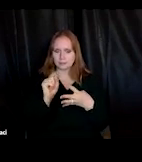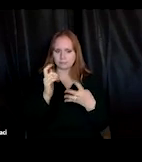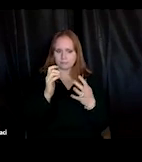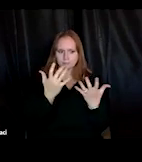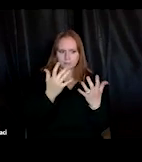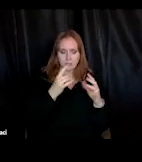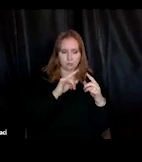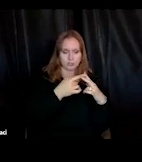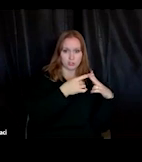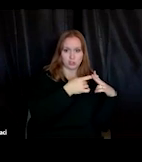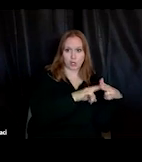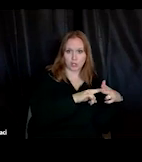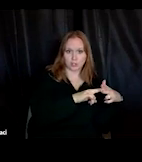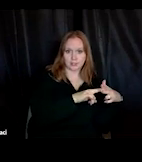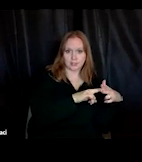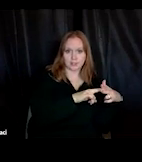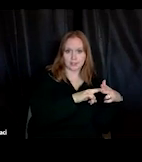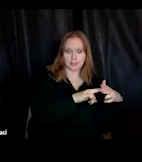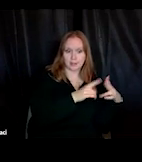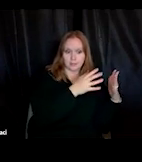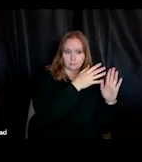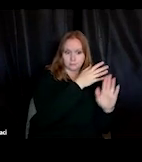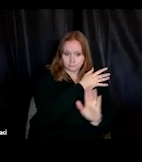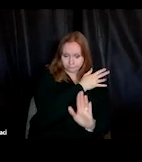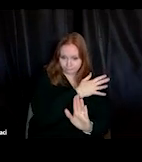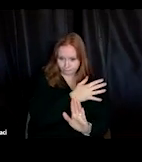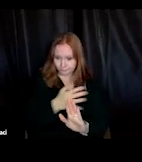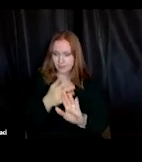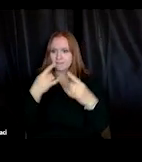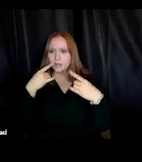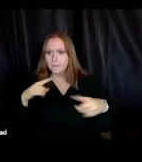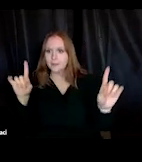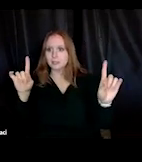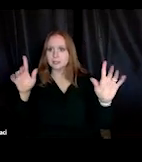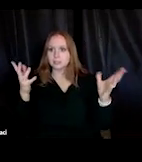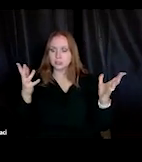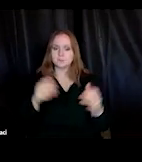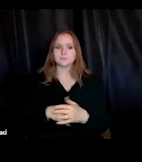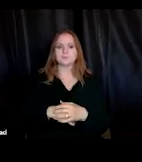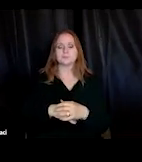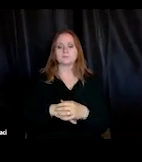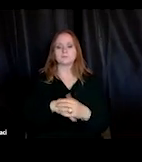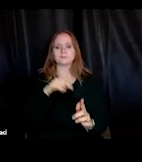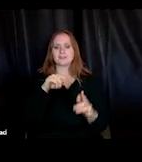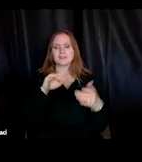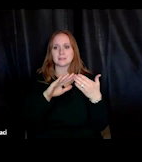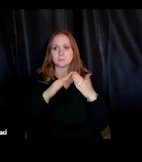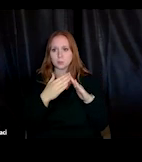and then accomplished to this point, is really this community was kind of starting